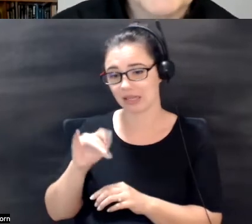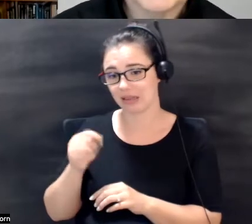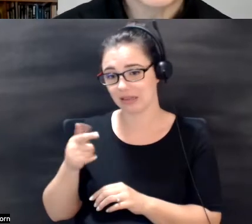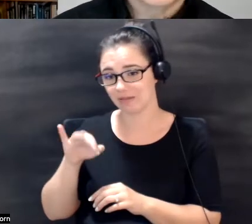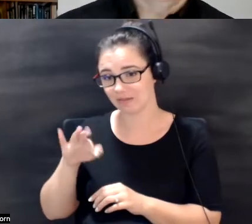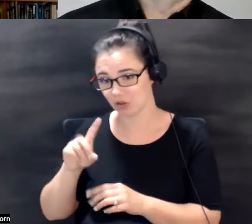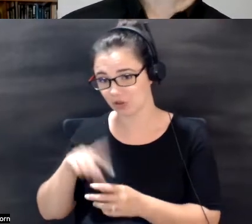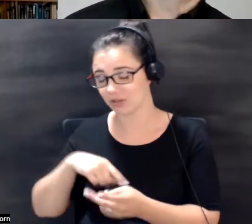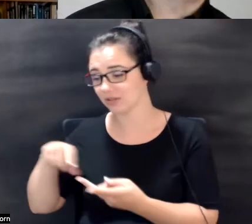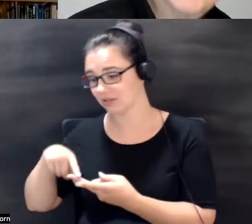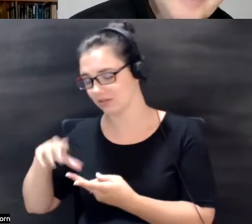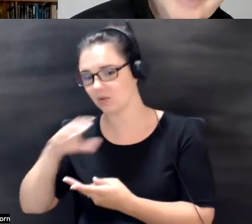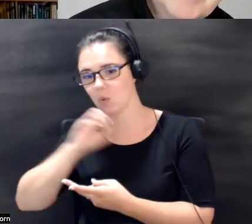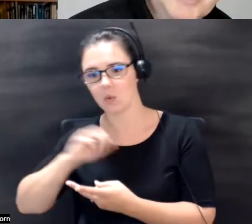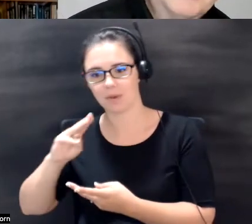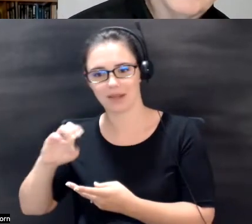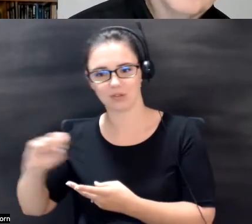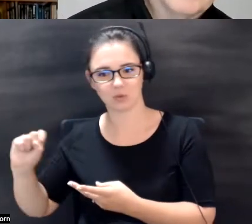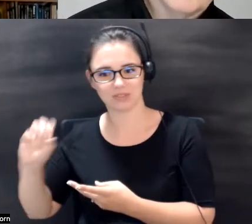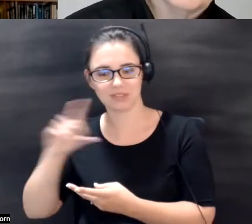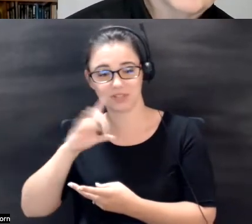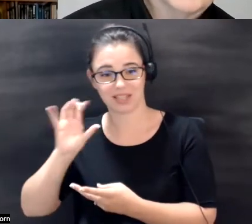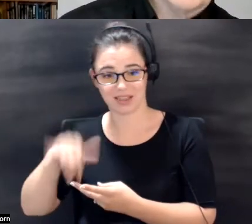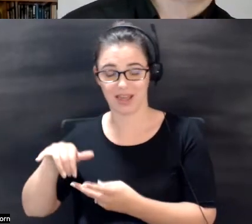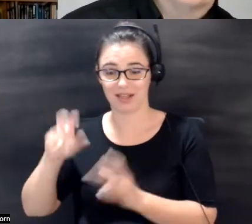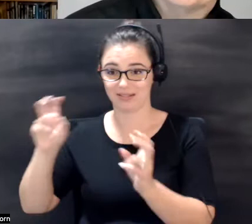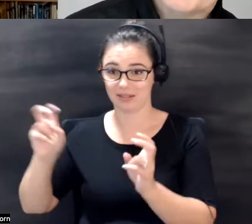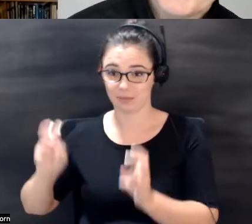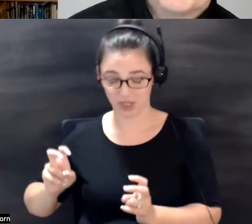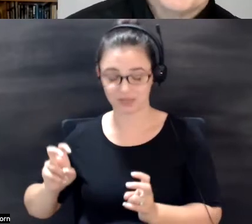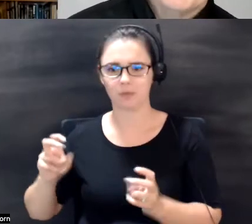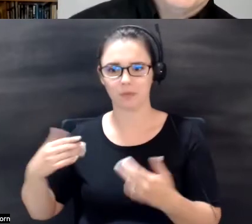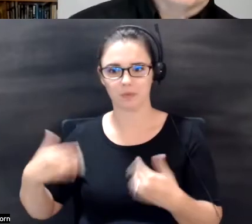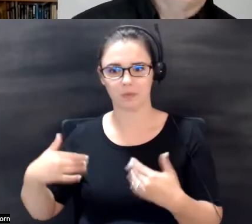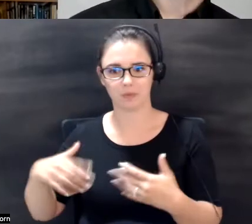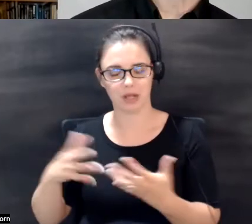And just the subject matter took an act of will to just, you know, read this